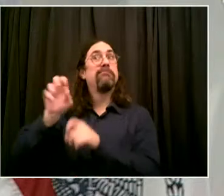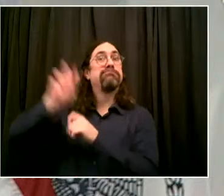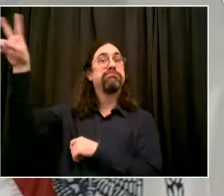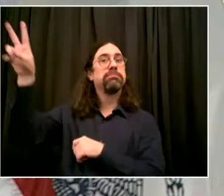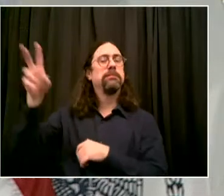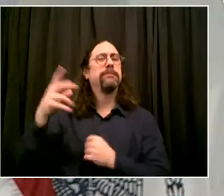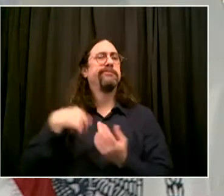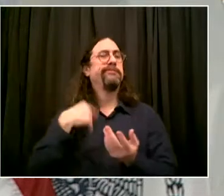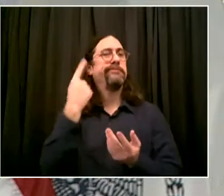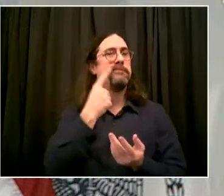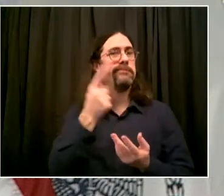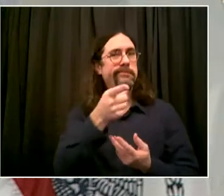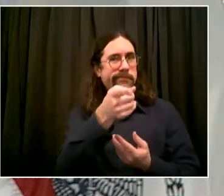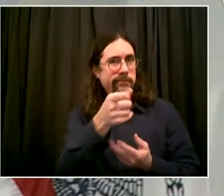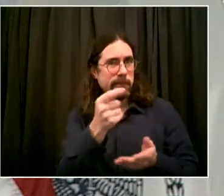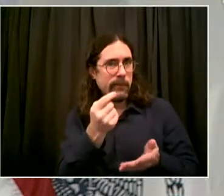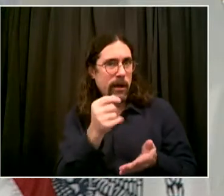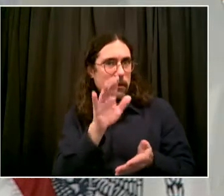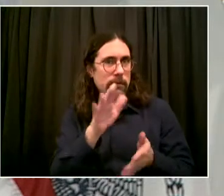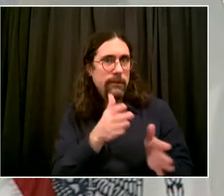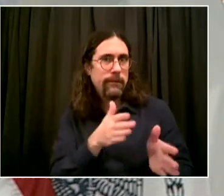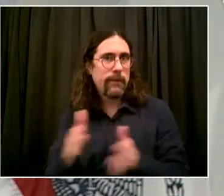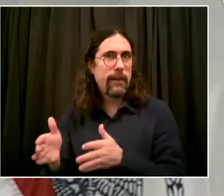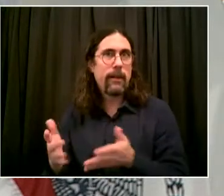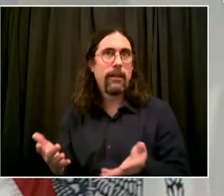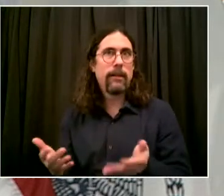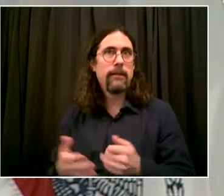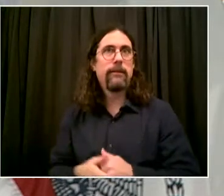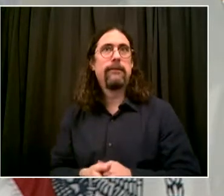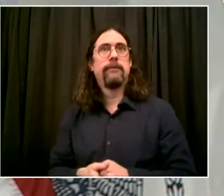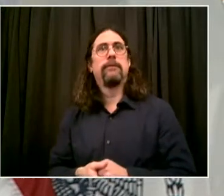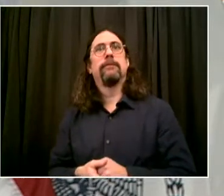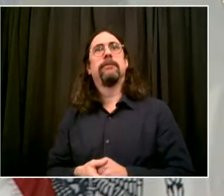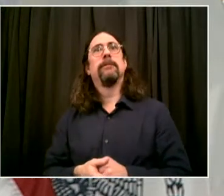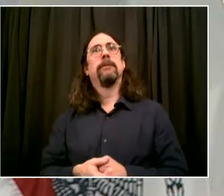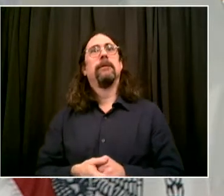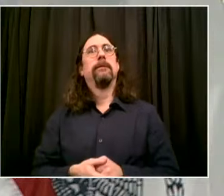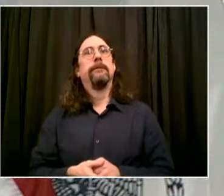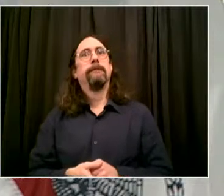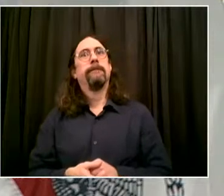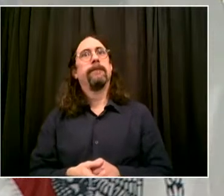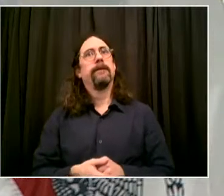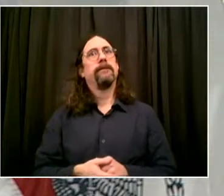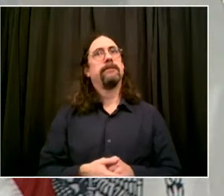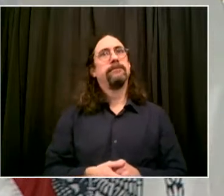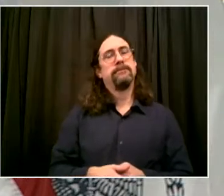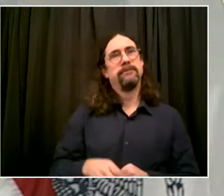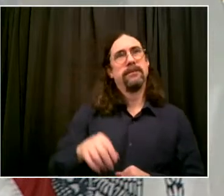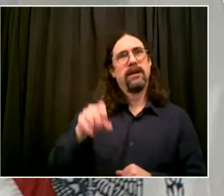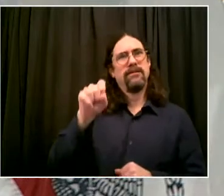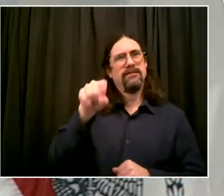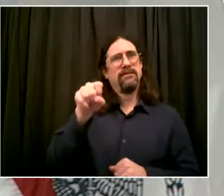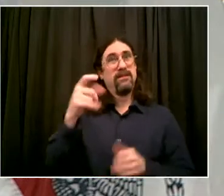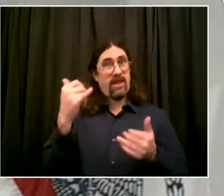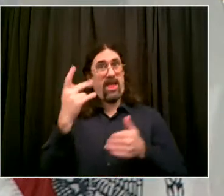HAVING POLY AS THE NUMBER TWO PERSON AT THE U.S. DEPARTMENT OF TRANSPORTATION IS A GREAT BBLESSING FOR THE